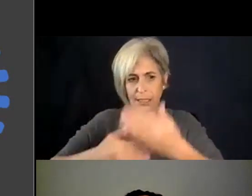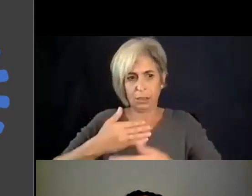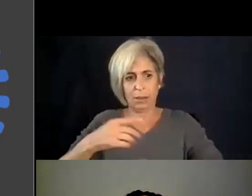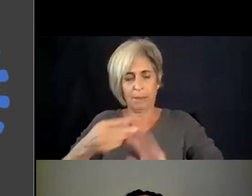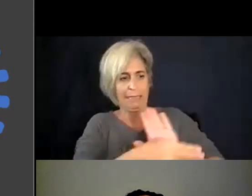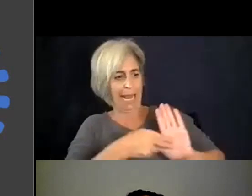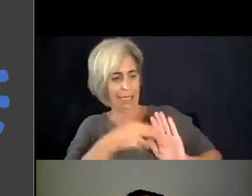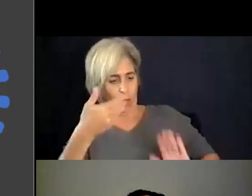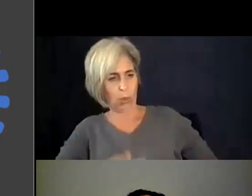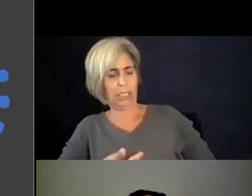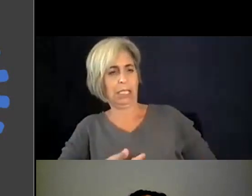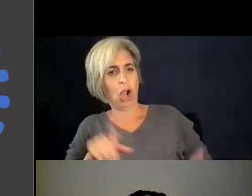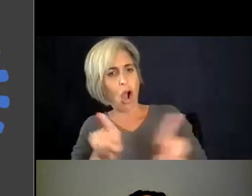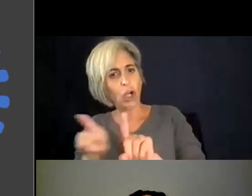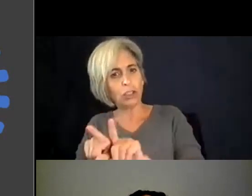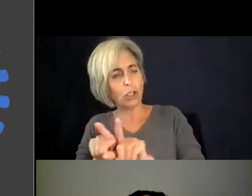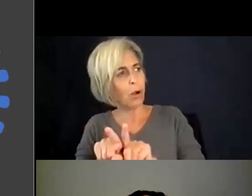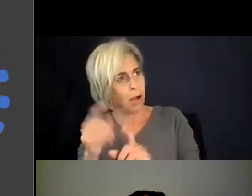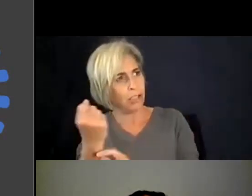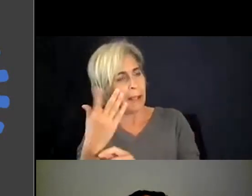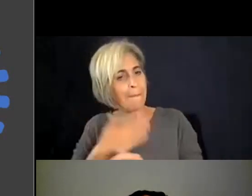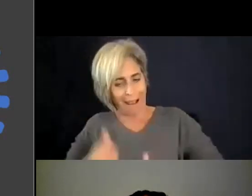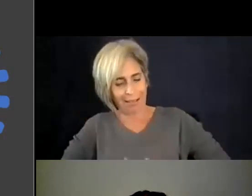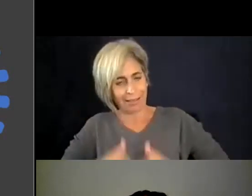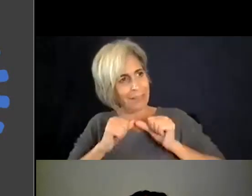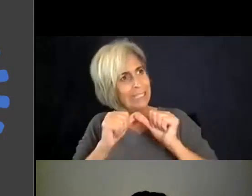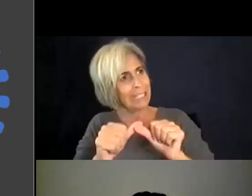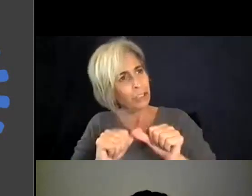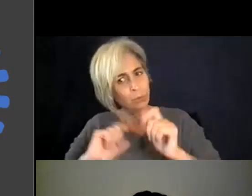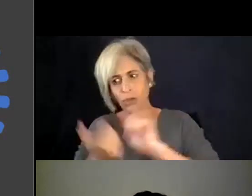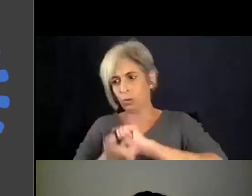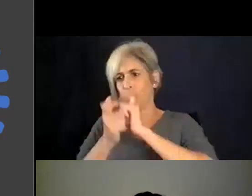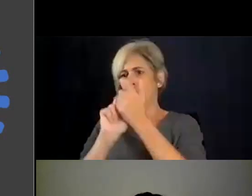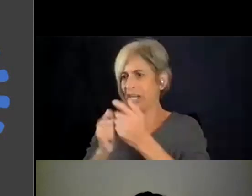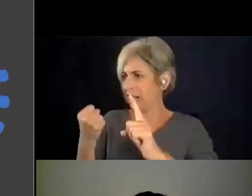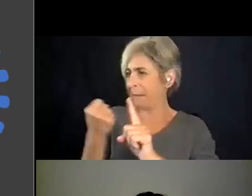and also get a grasp on how my life would continue to evolve and be impacted by it.